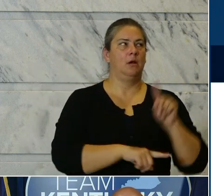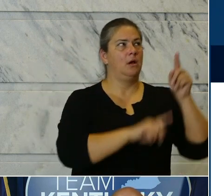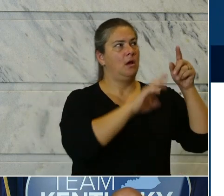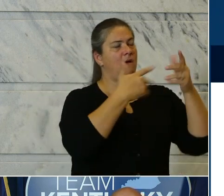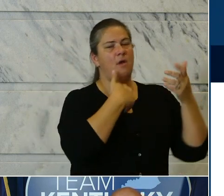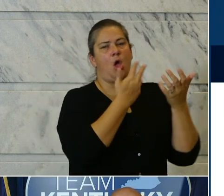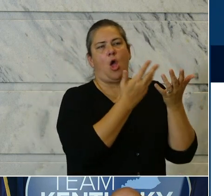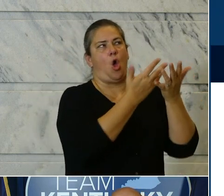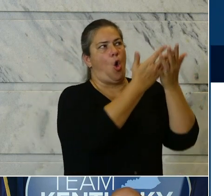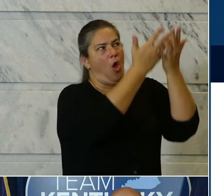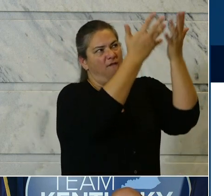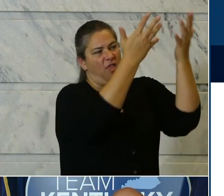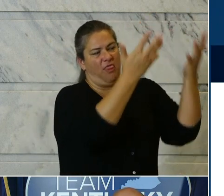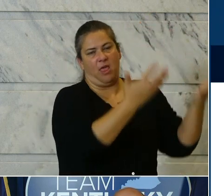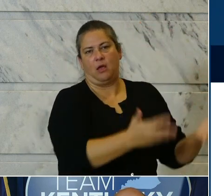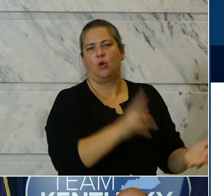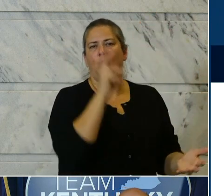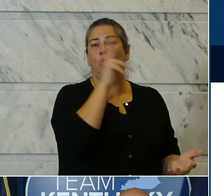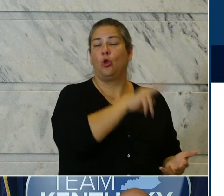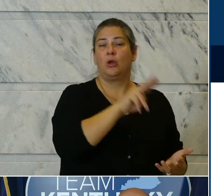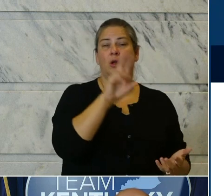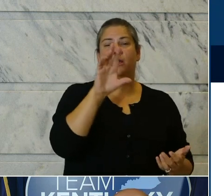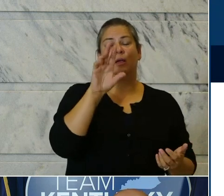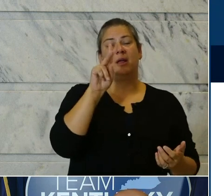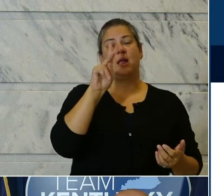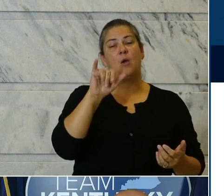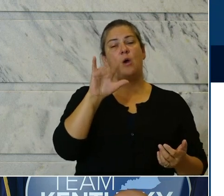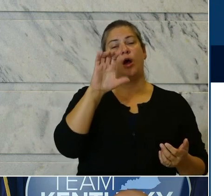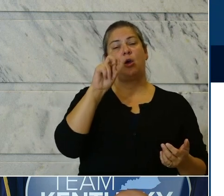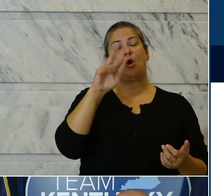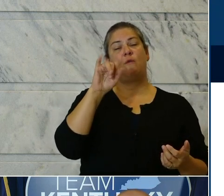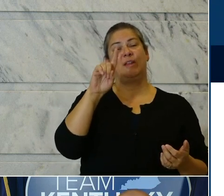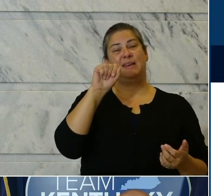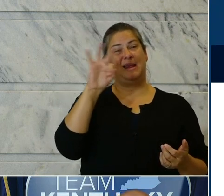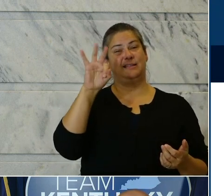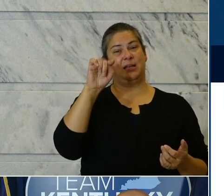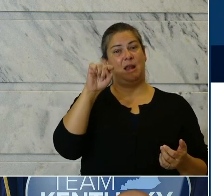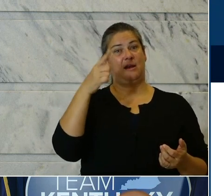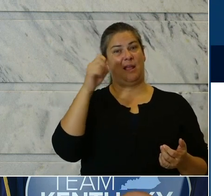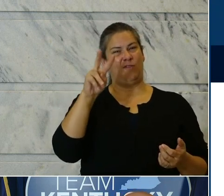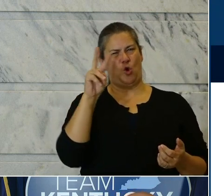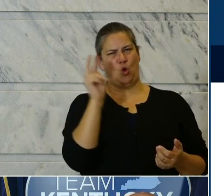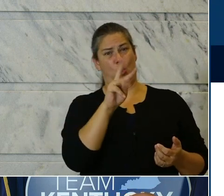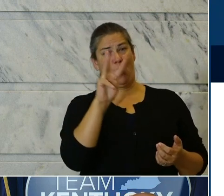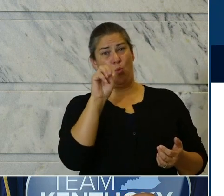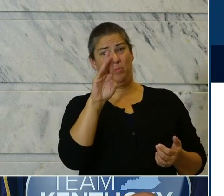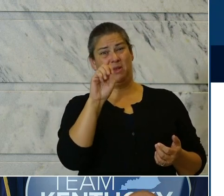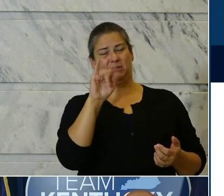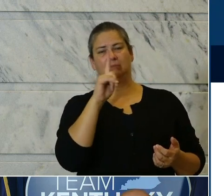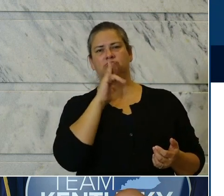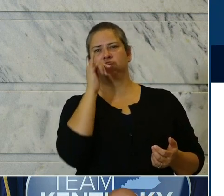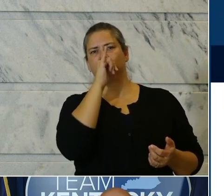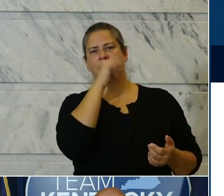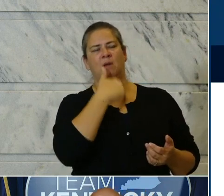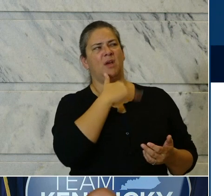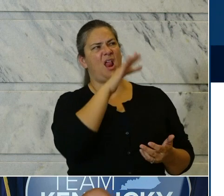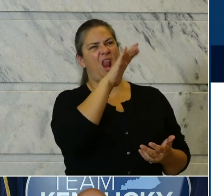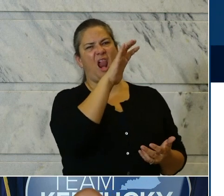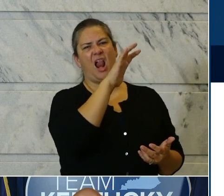ON THIS WEBSITE SO IF YOU HAVE A QUESTION GO TO K. Y. COVID NINETEEN DOT K. Y. DOT GOV AND LOOK THERE. IS A WEALTH OF